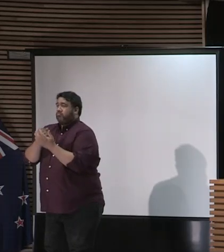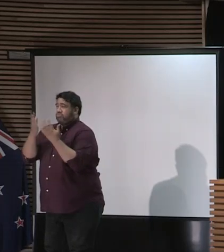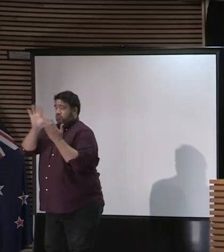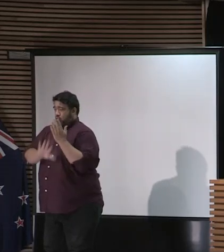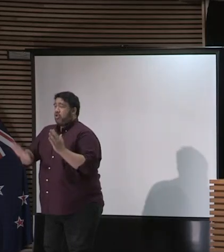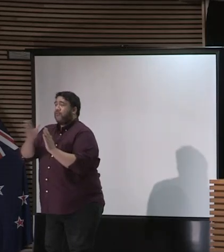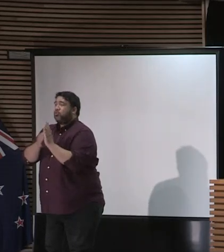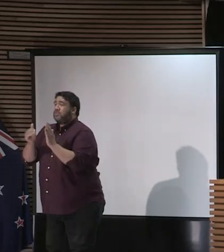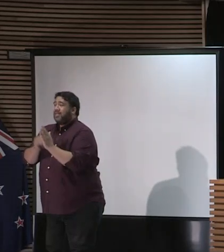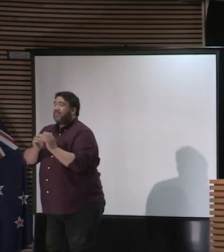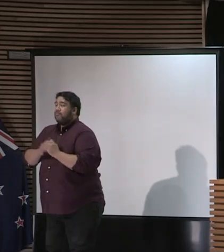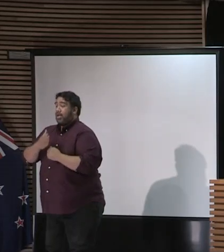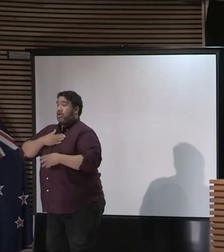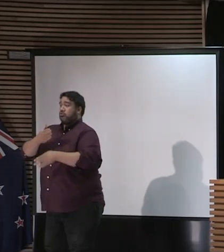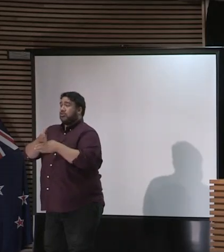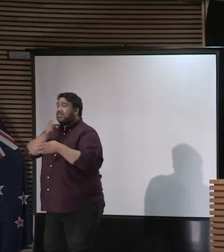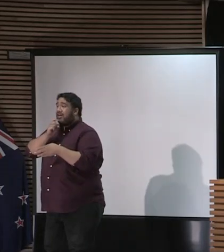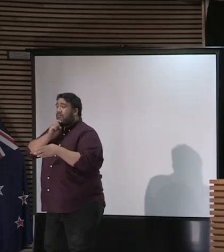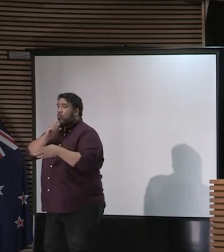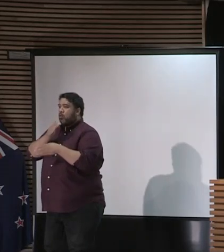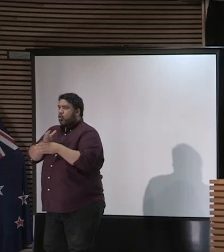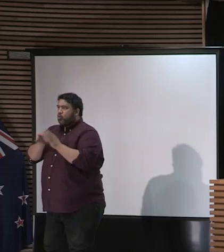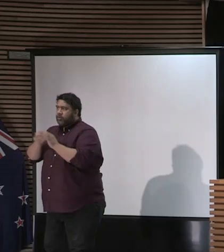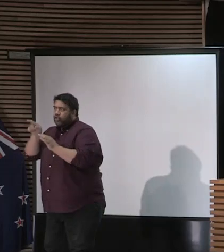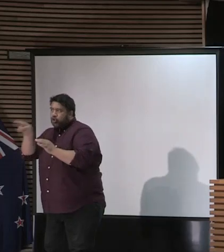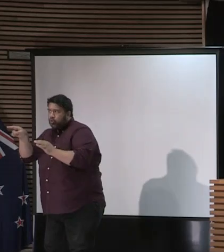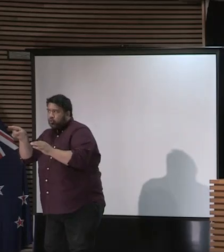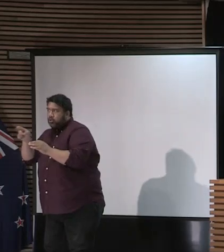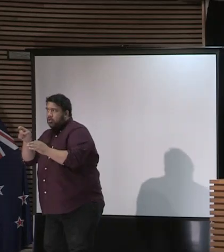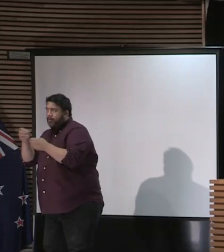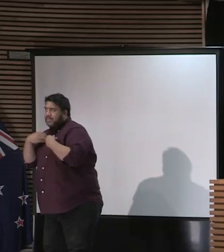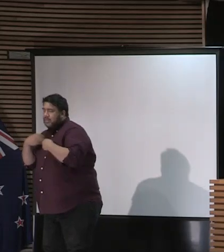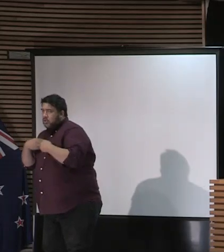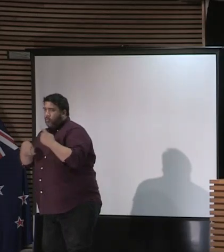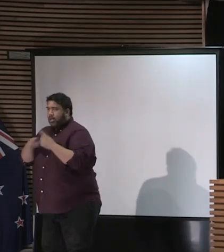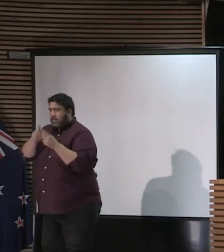35 new employment centres across the country. Through these employment centres, MSD